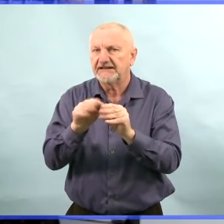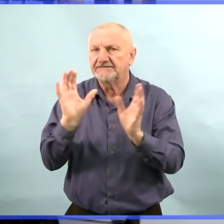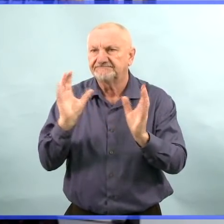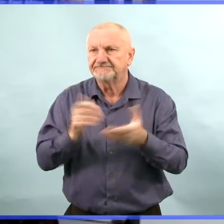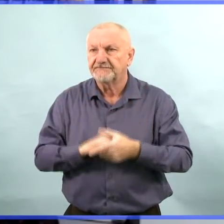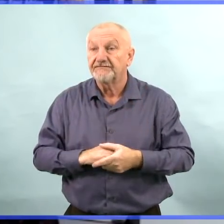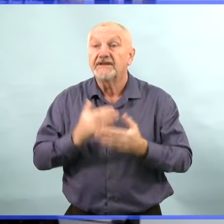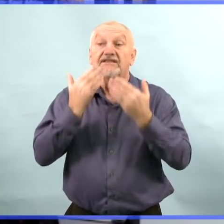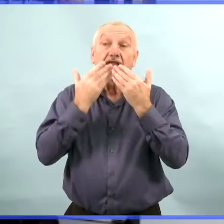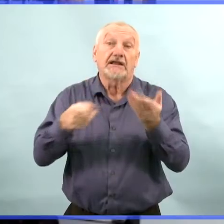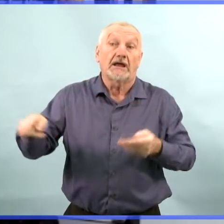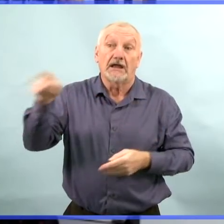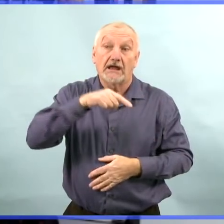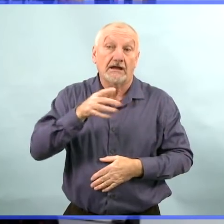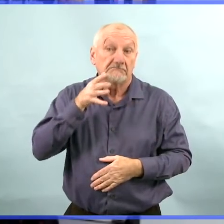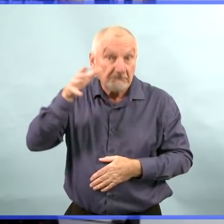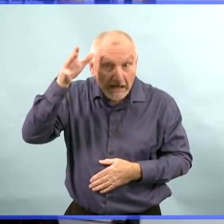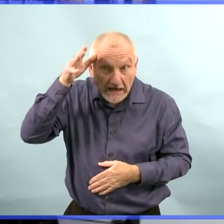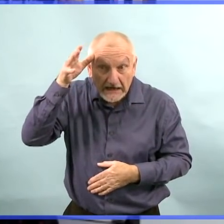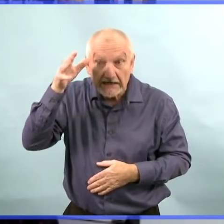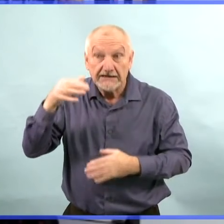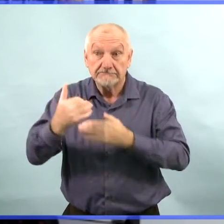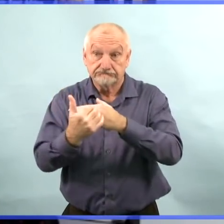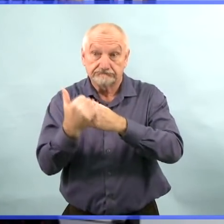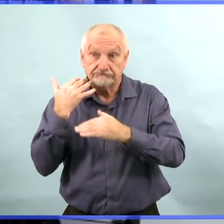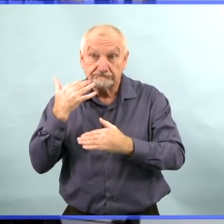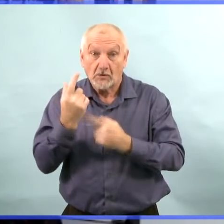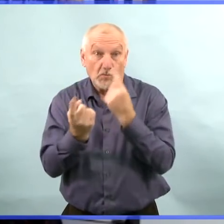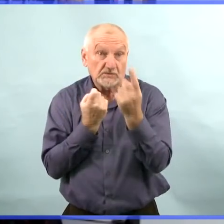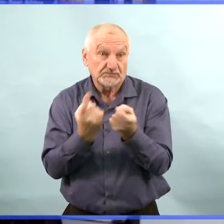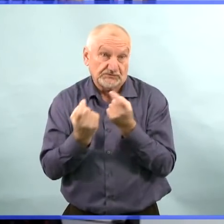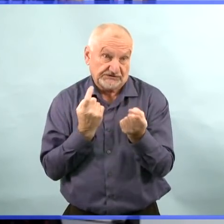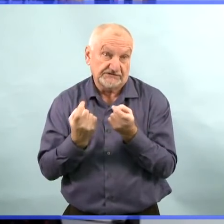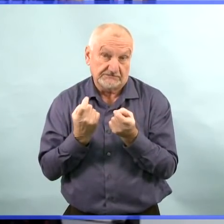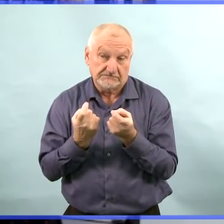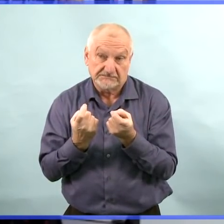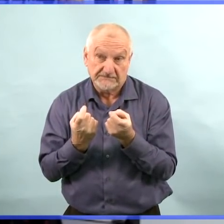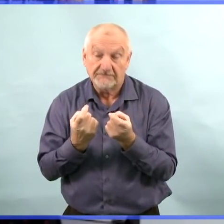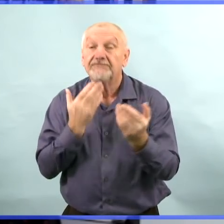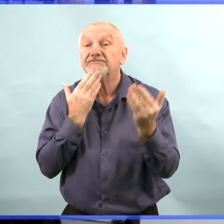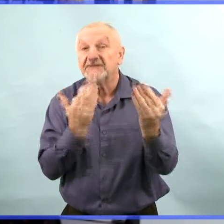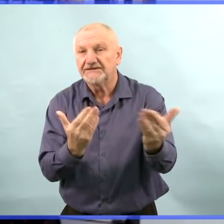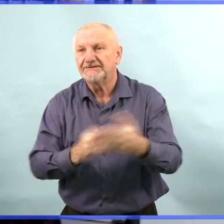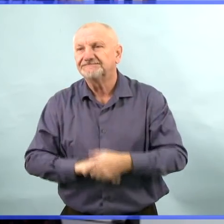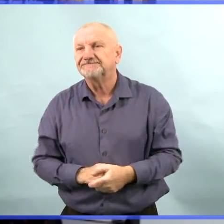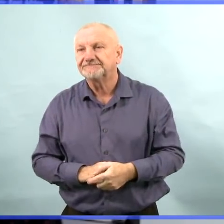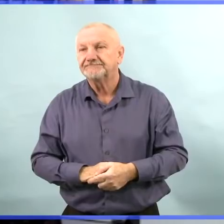so many great questions uh being asked today um i'd like to highlight some of the ways that